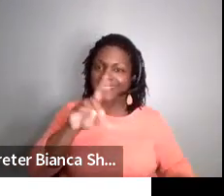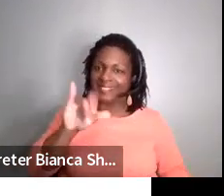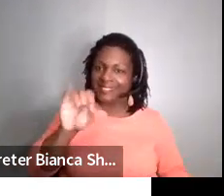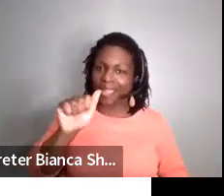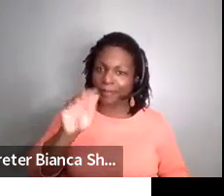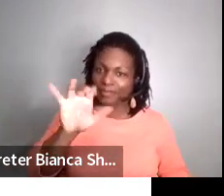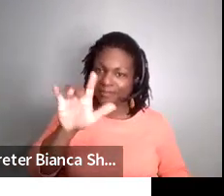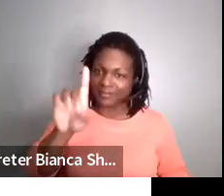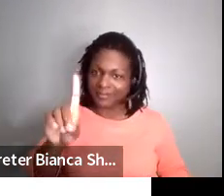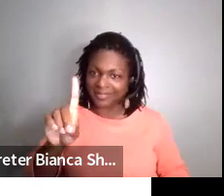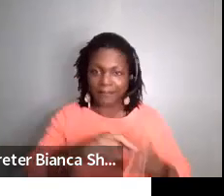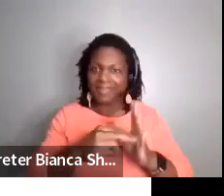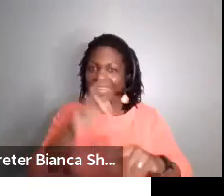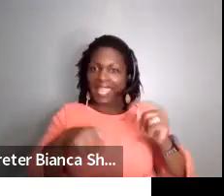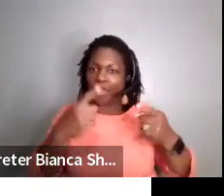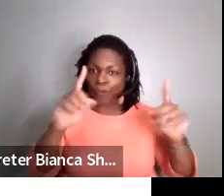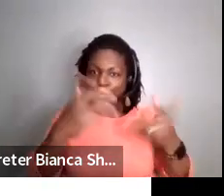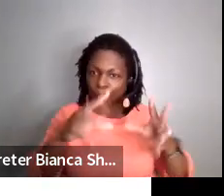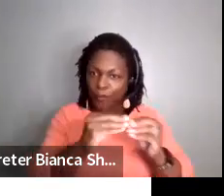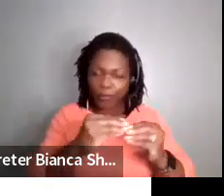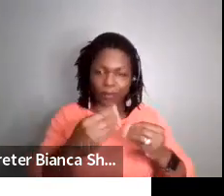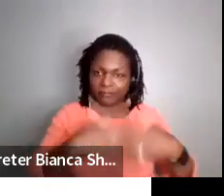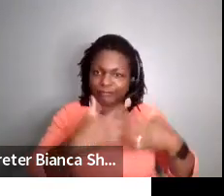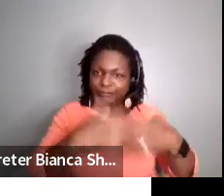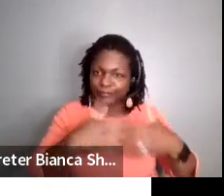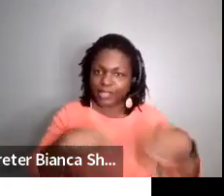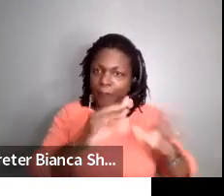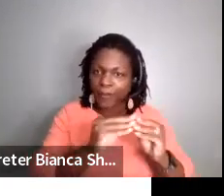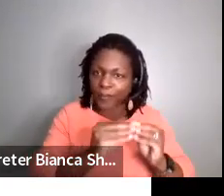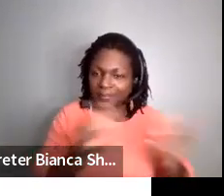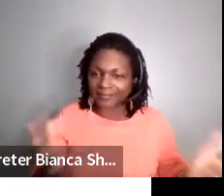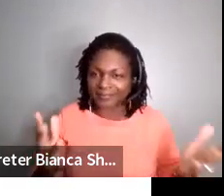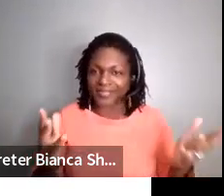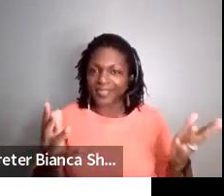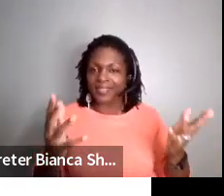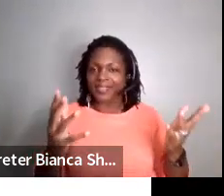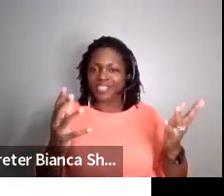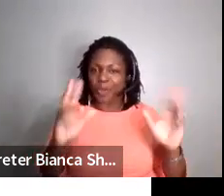So first, I really have a problem with that were disabled.